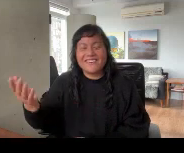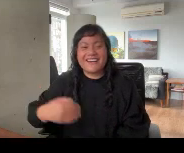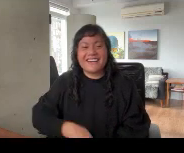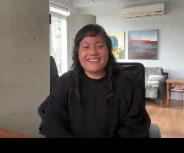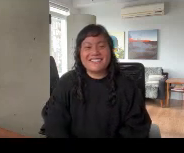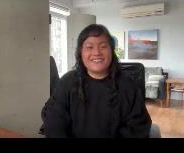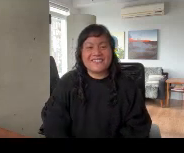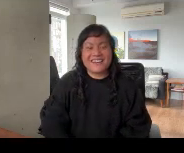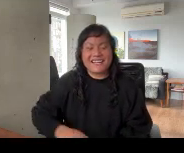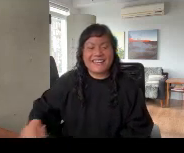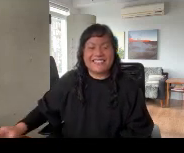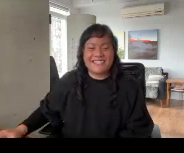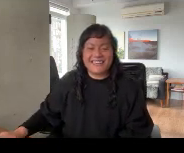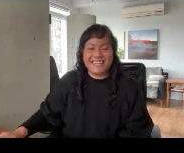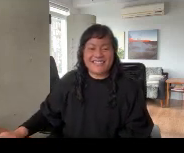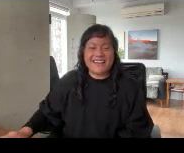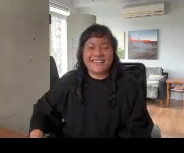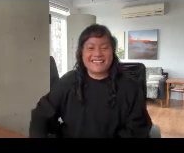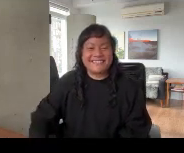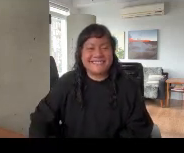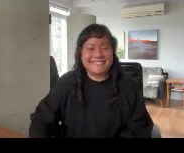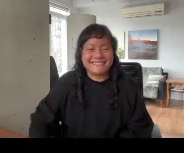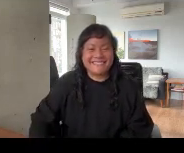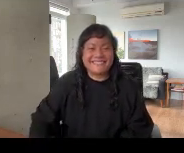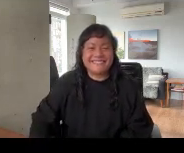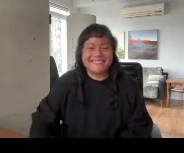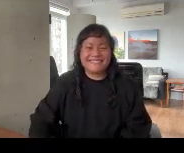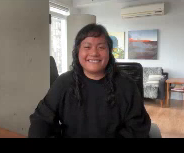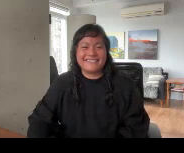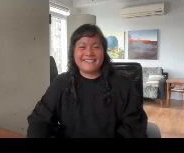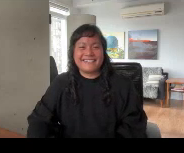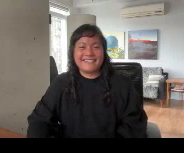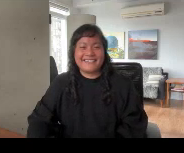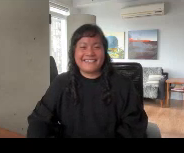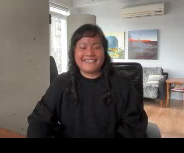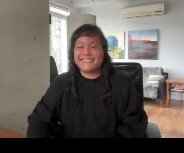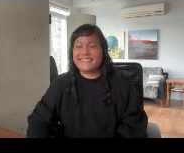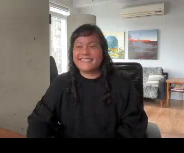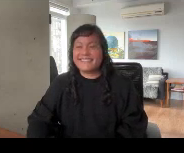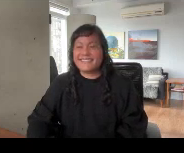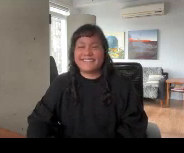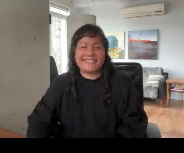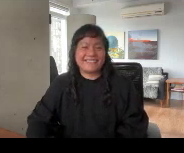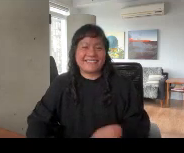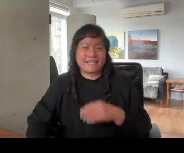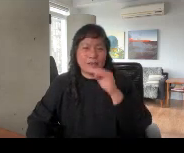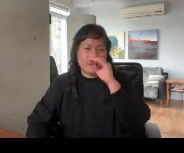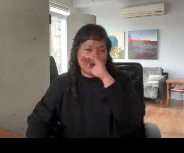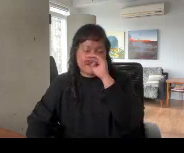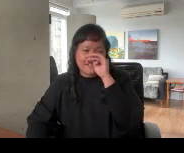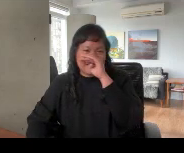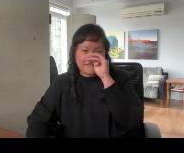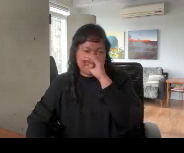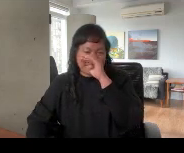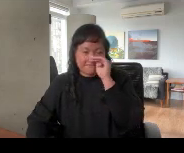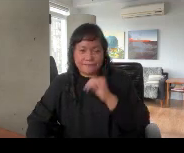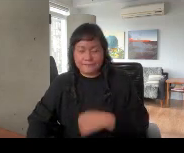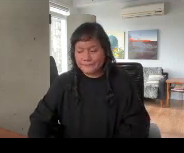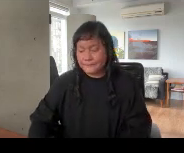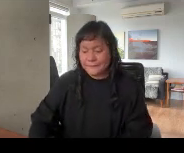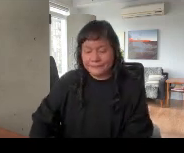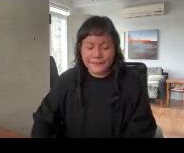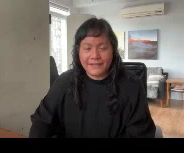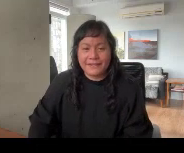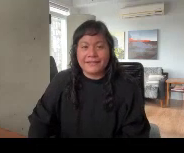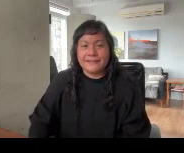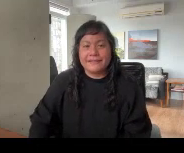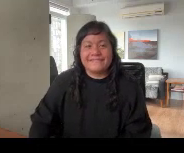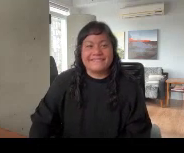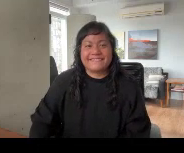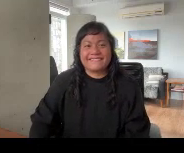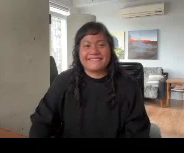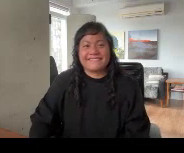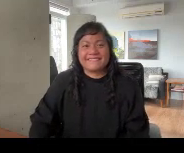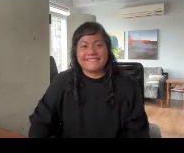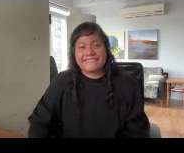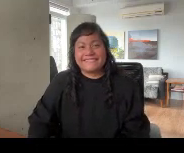you to get into the next slide. Thanks, Joyce. So, as Joyce just mentioned there, we're gonna start